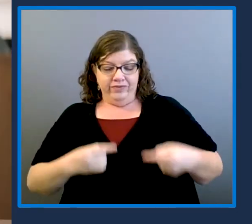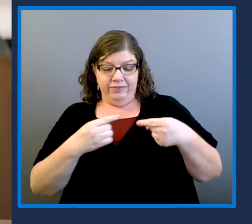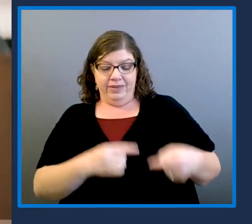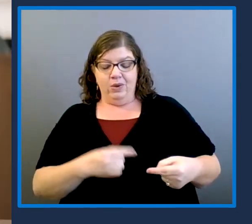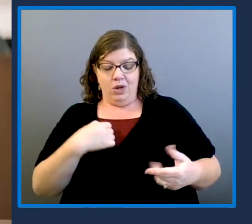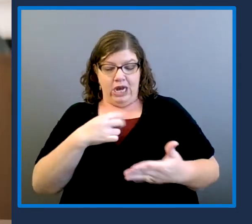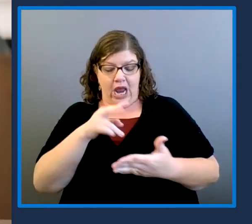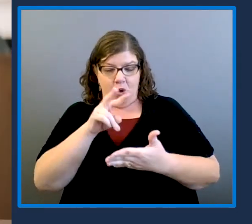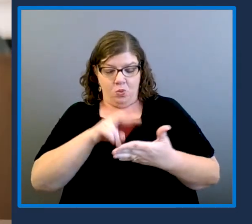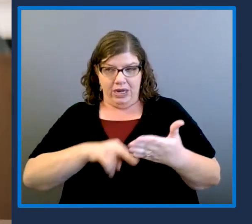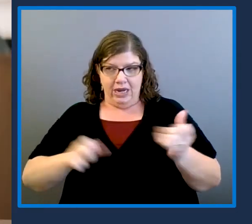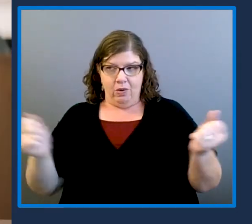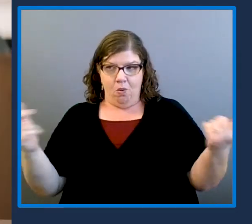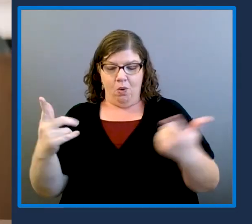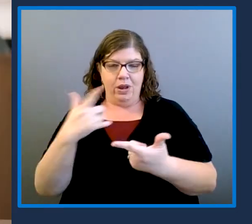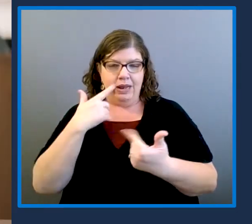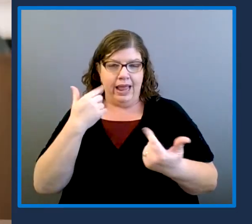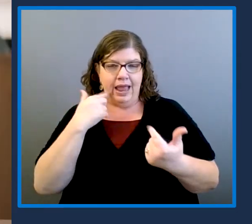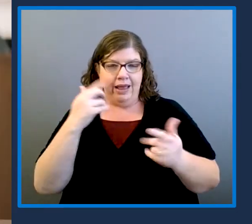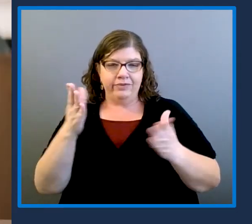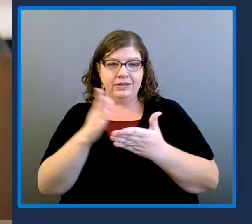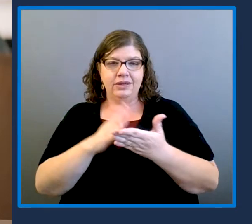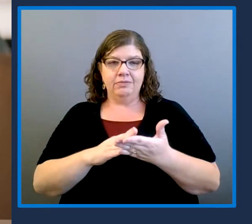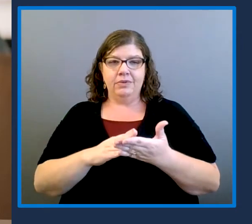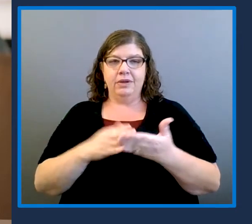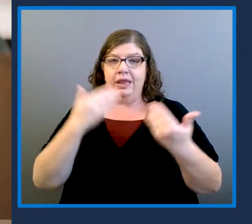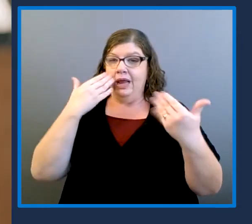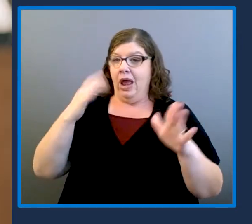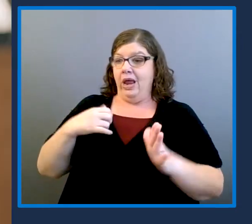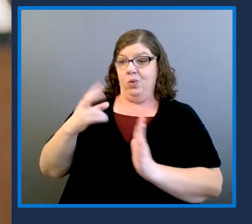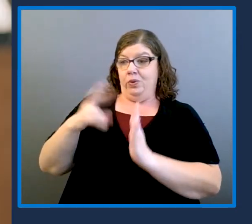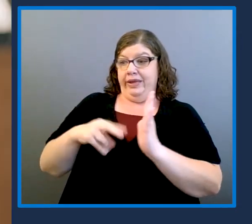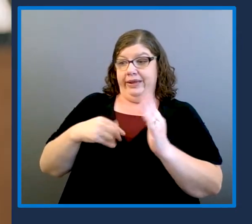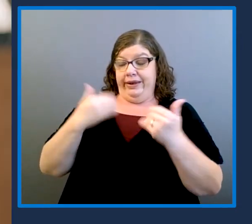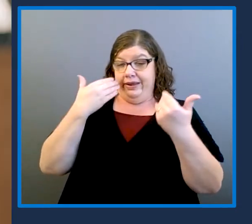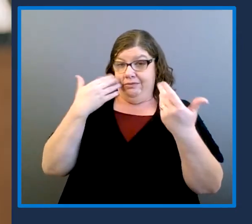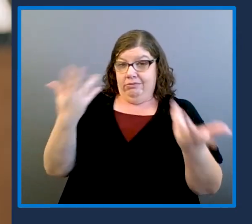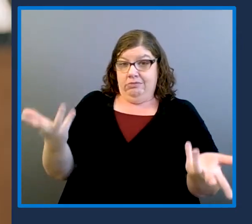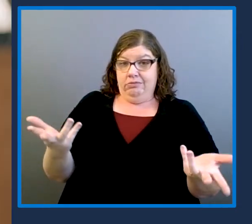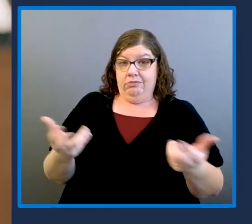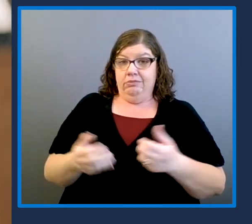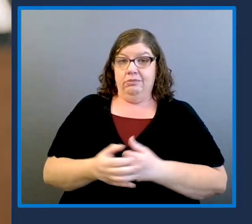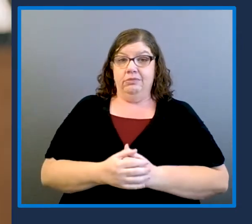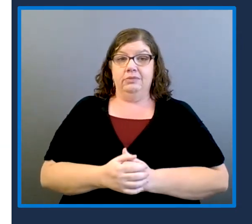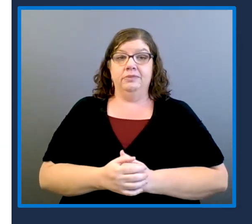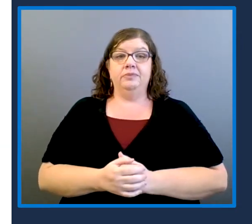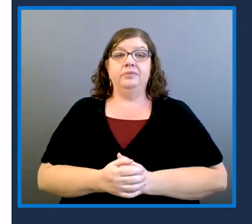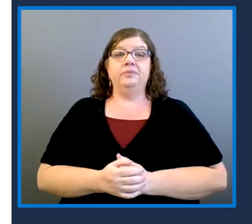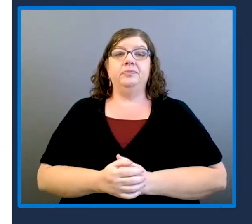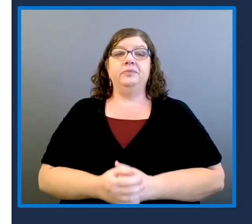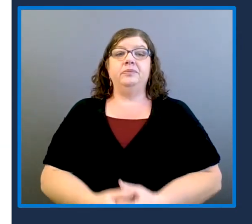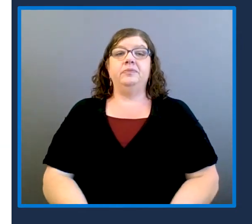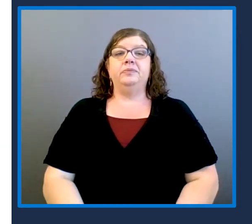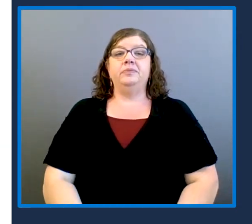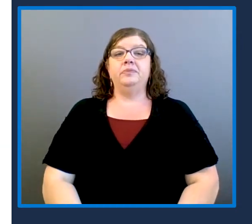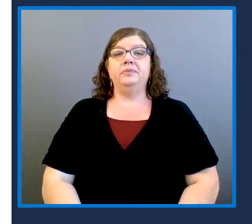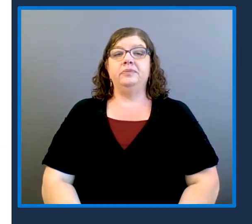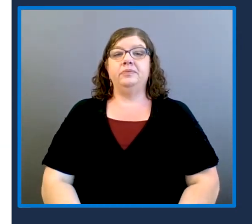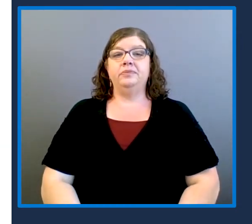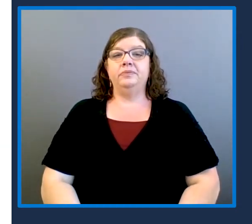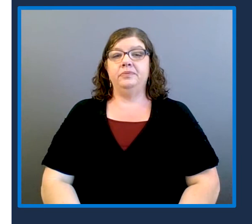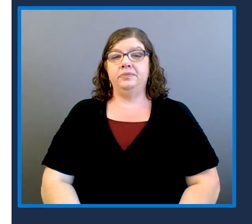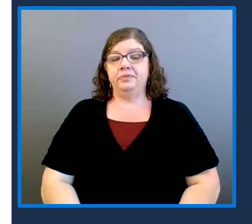people laugh whenever i read sometimes well they knew how to read and i didn't